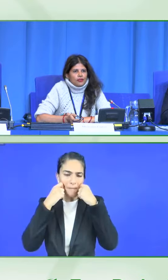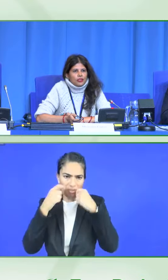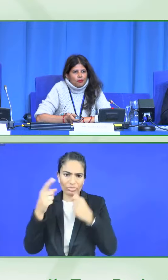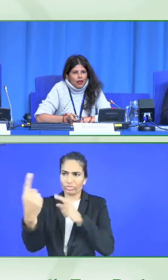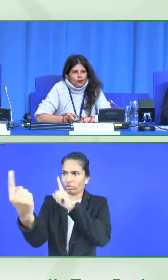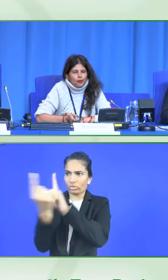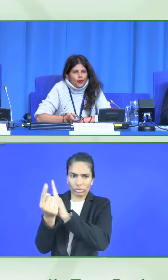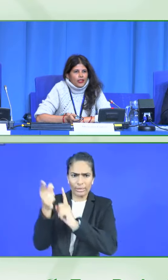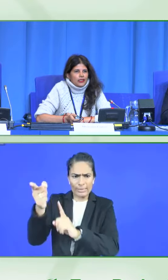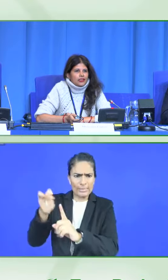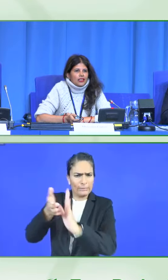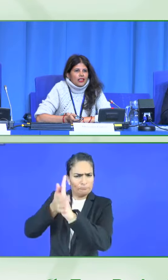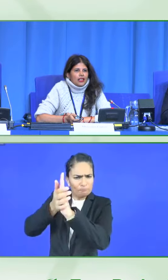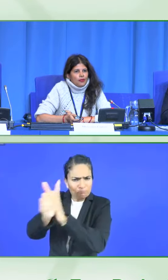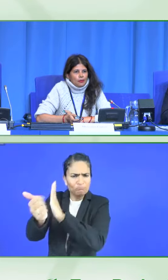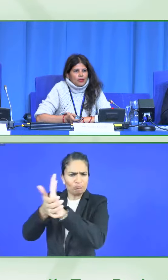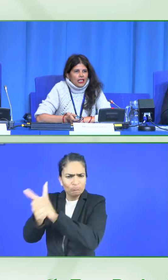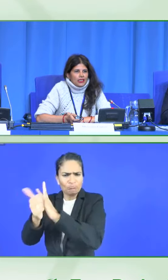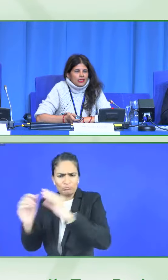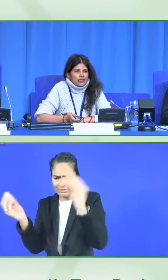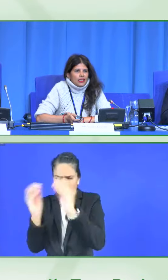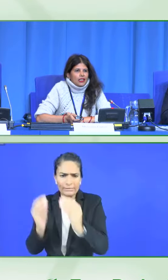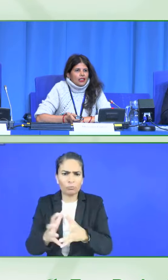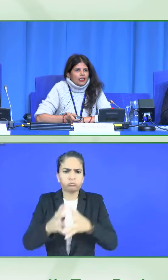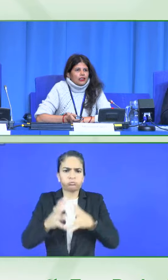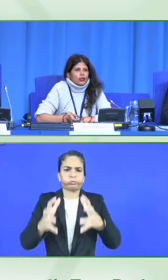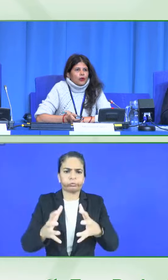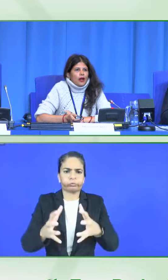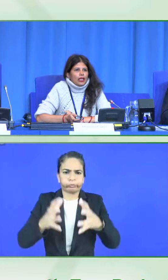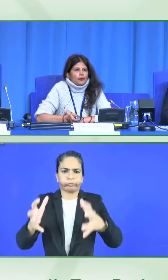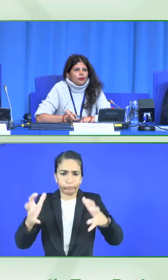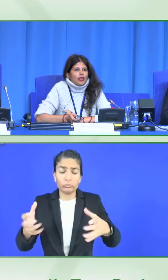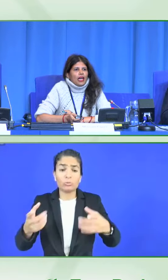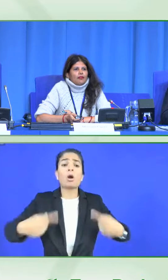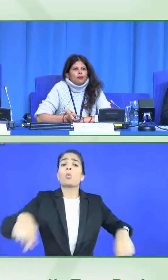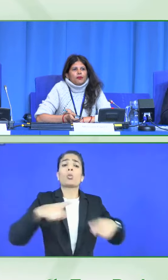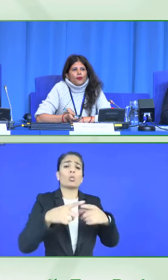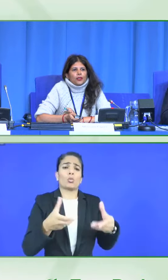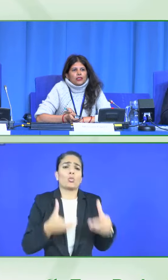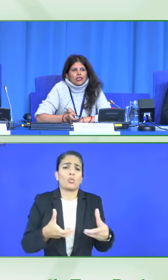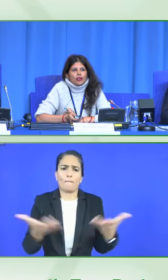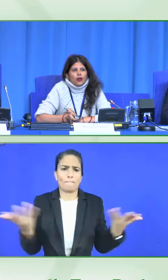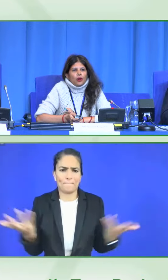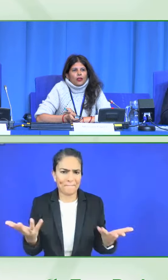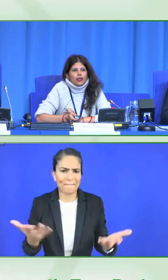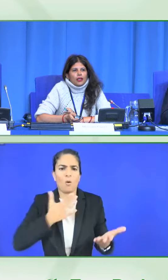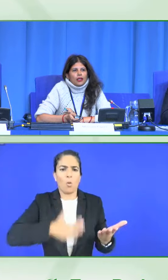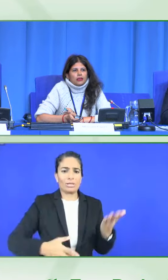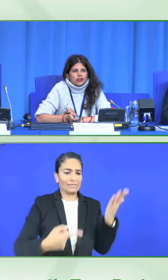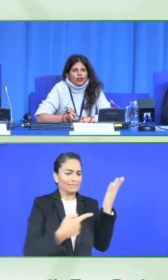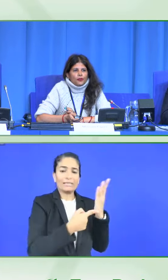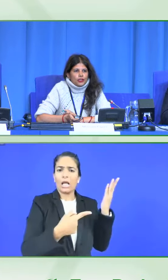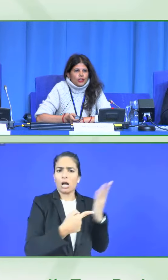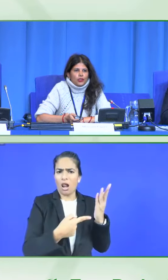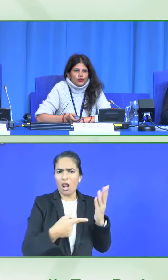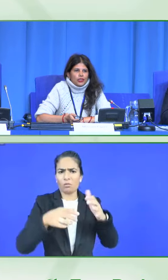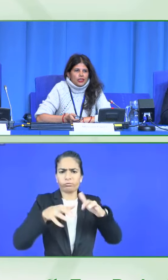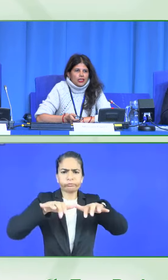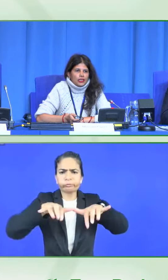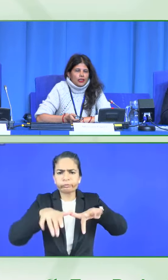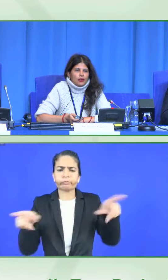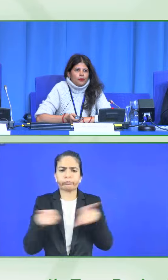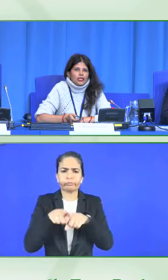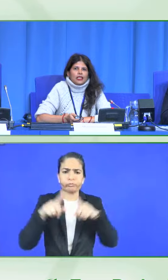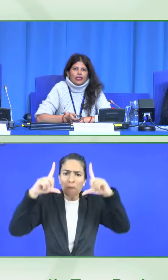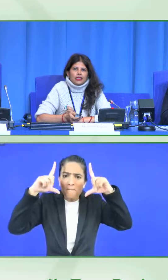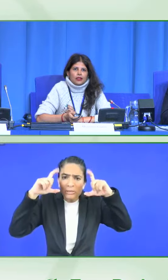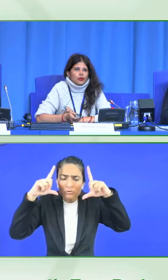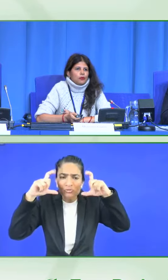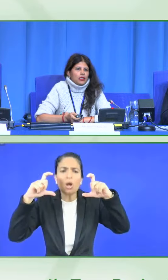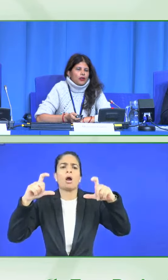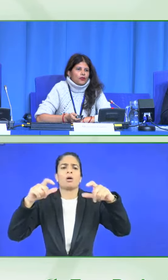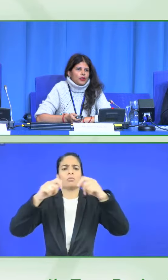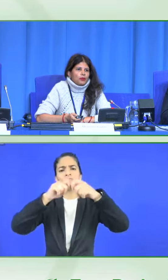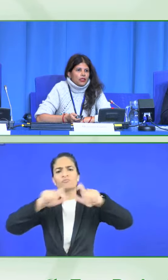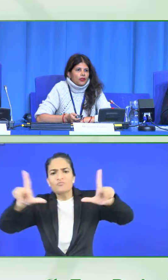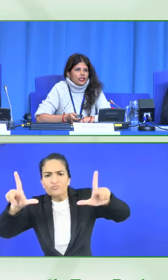Or, you can pop up a magnifier to look at something in more detail.